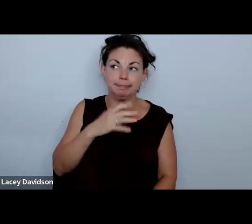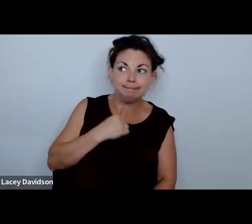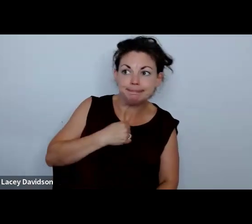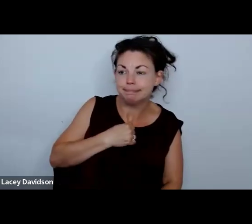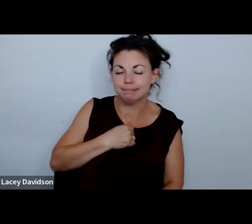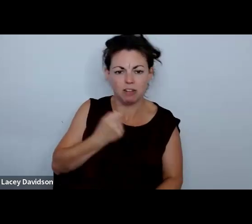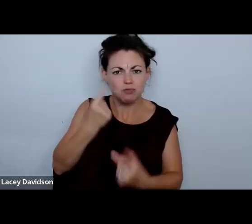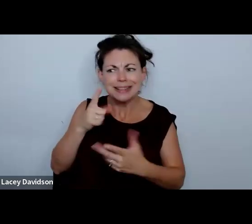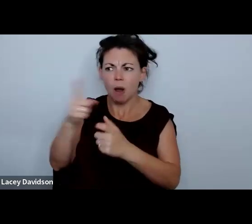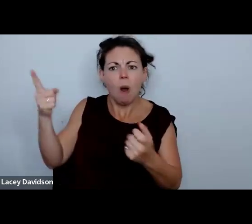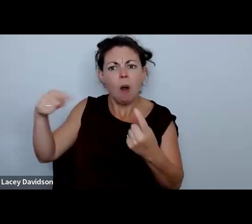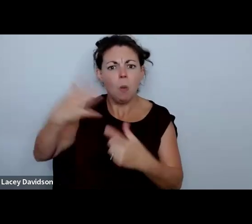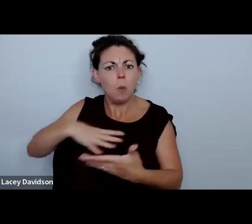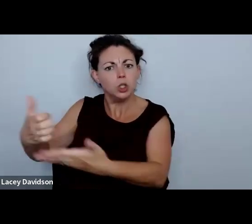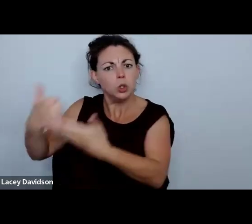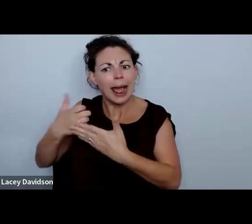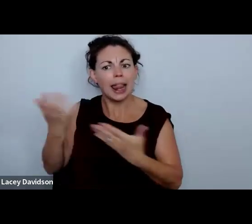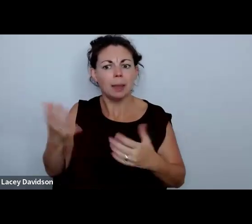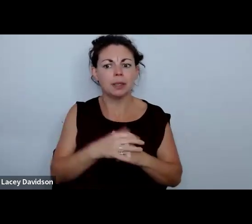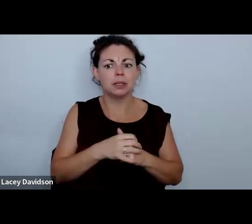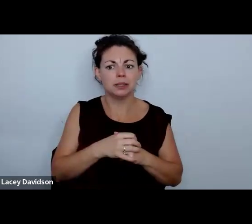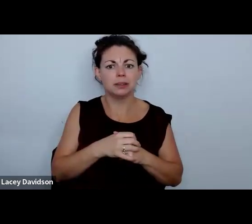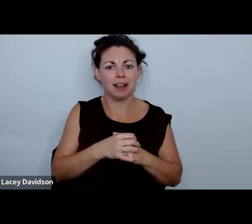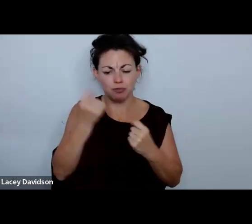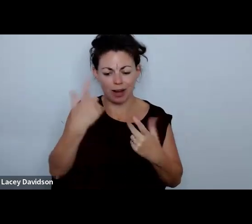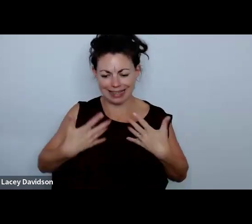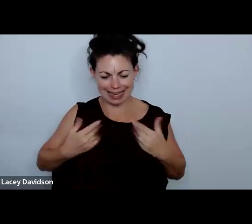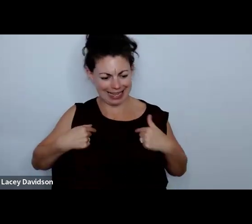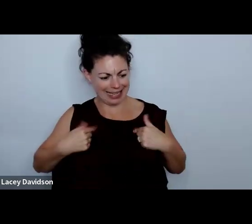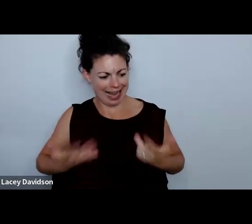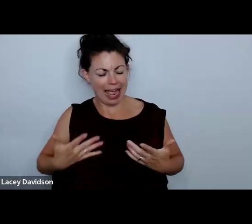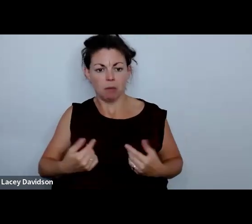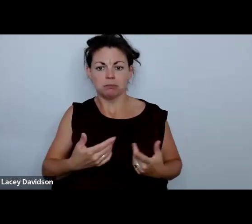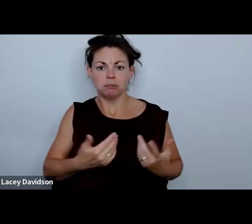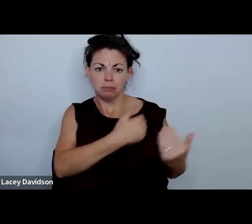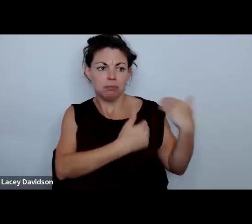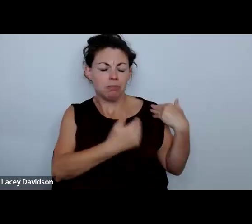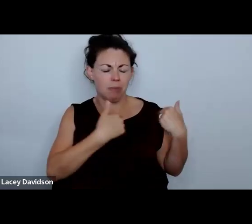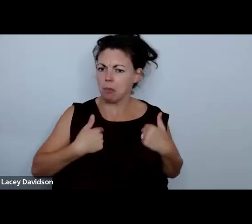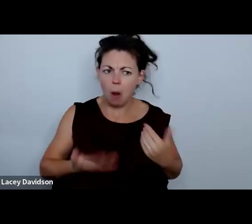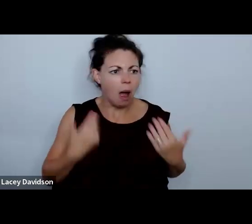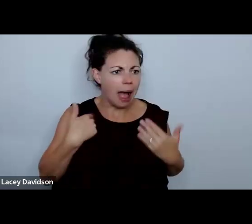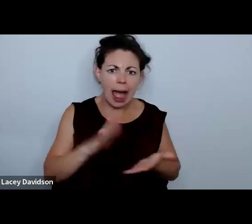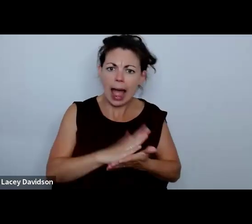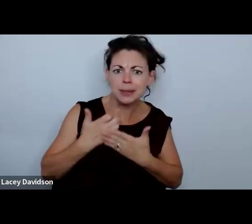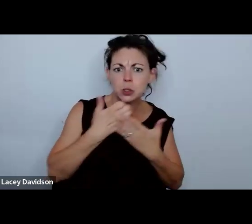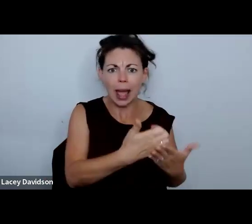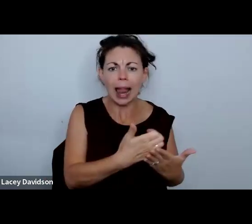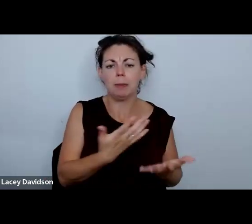I think it's cool so of course I'm gonna be encouraged by somebody who, who is inspiring in the same